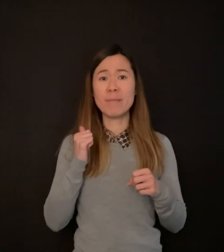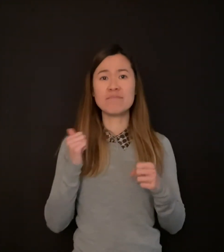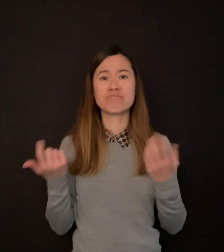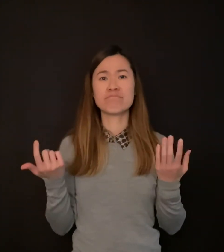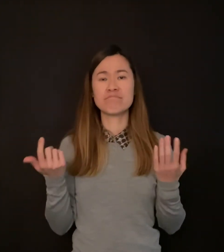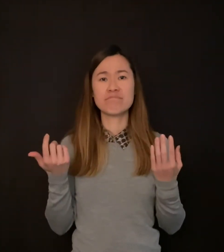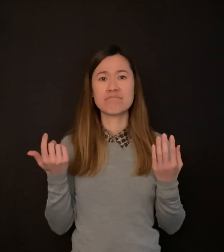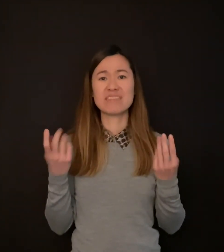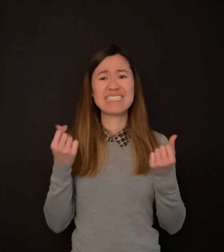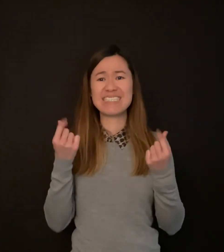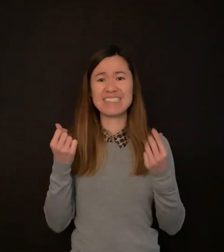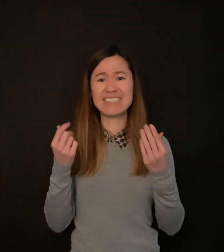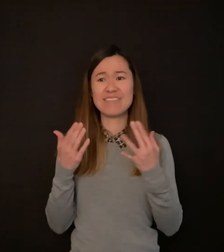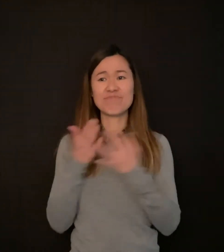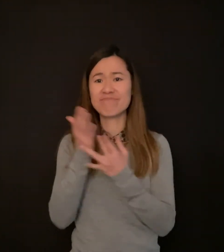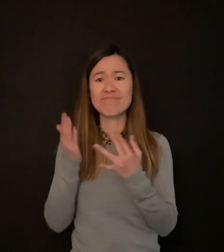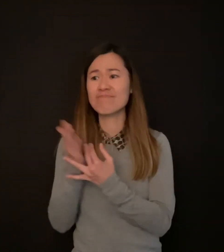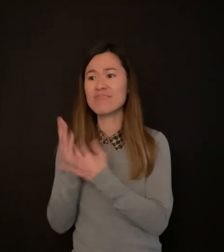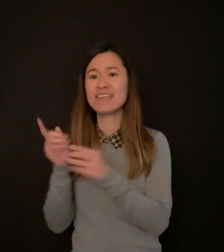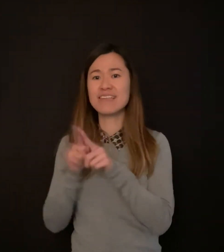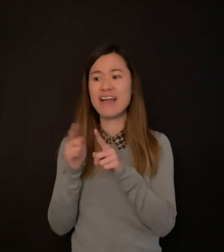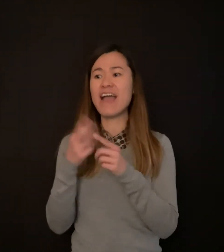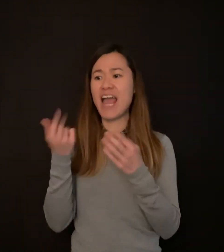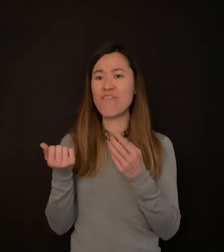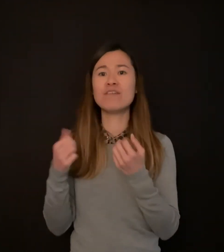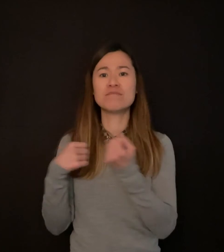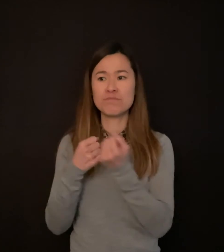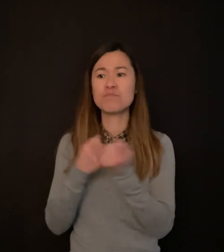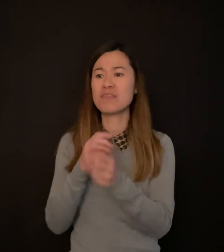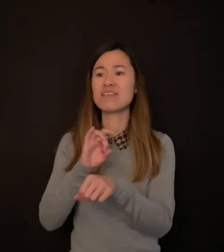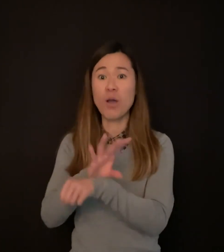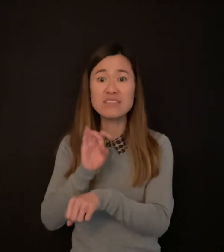They found that Australia's divorce rate is 40%.